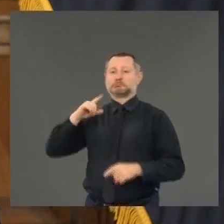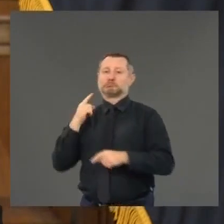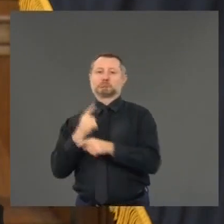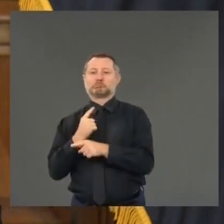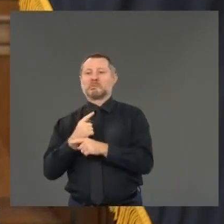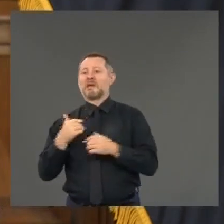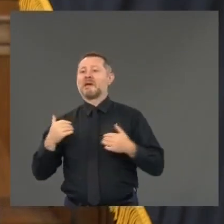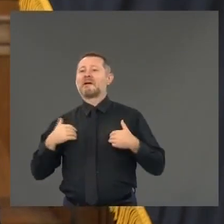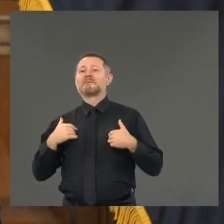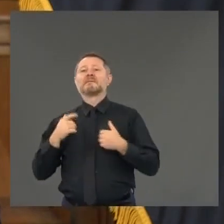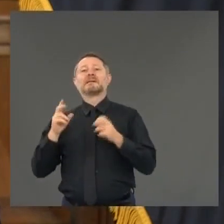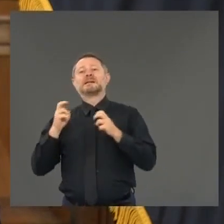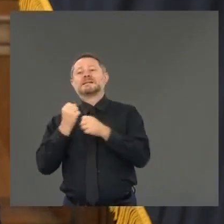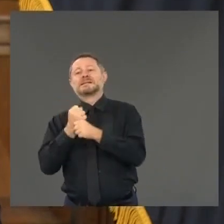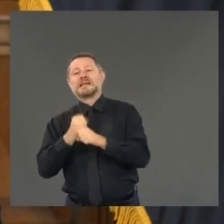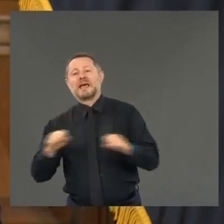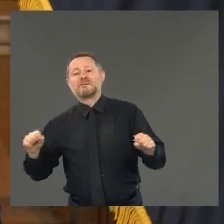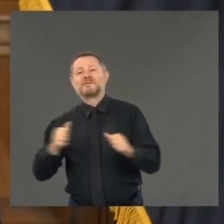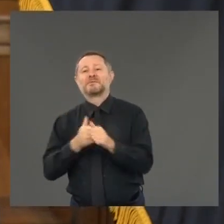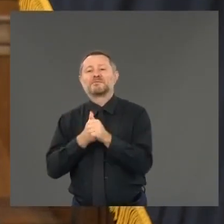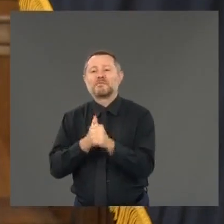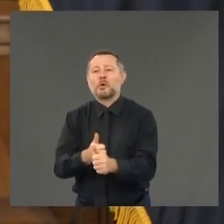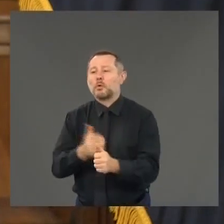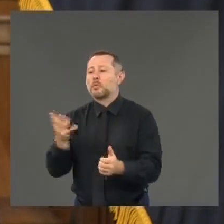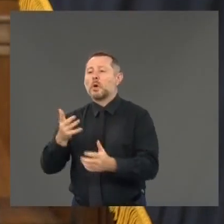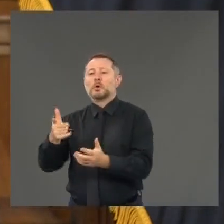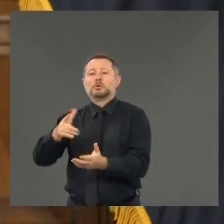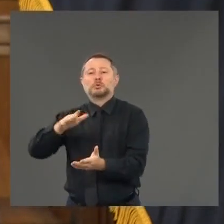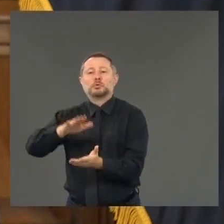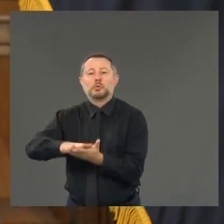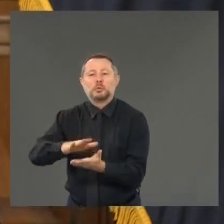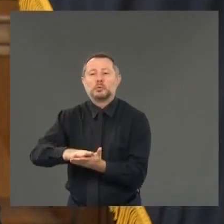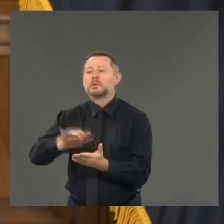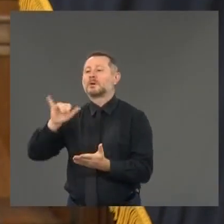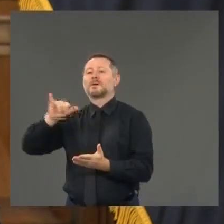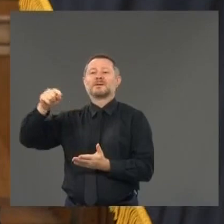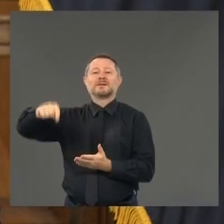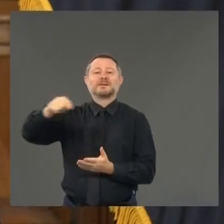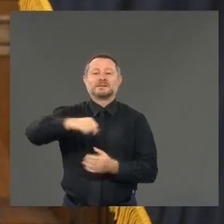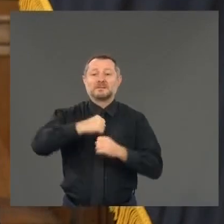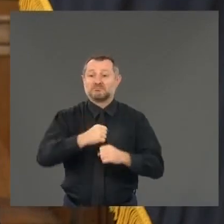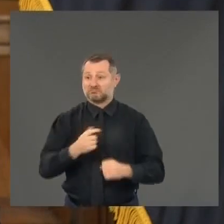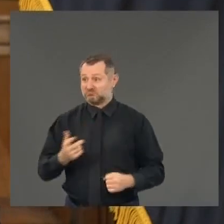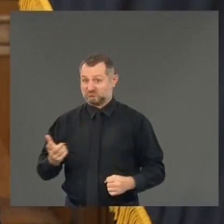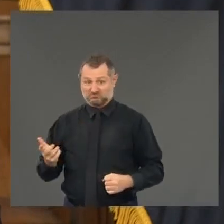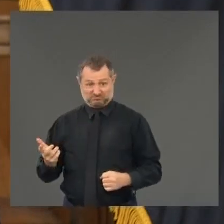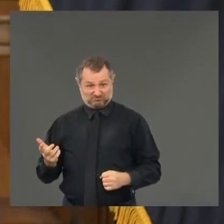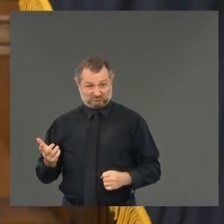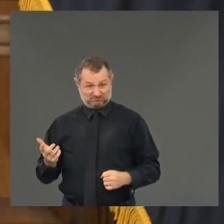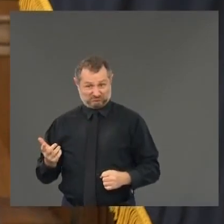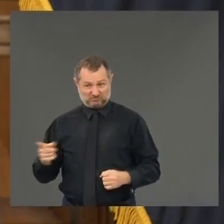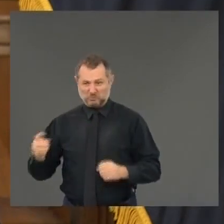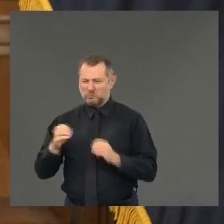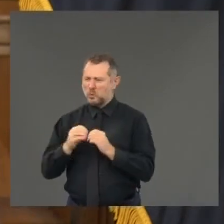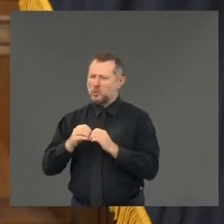IT'S ANOT ABOUT WHETHER OR NOT THE POLICE DO SAFETY ENFORCEMENT IN SCHOOLS. IT'S MUCH DEEPER THAN THAT.